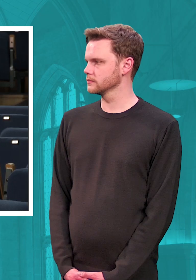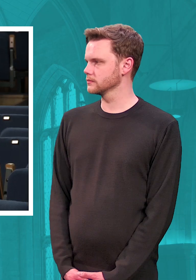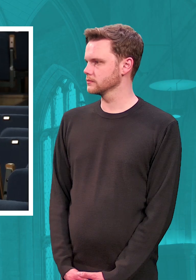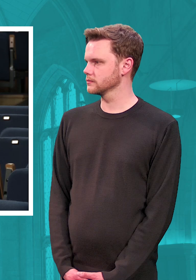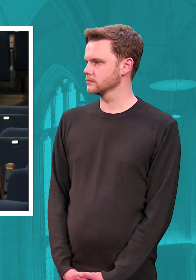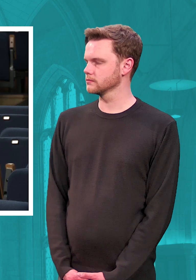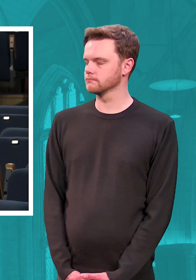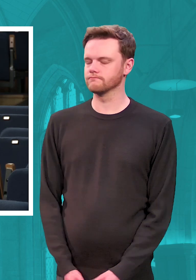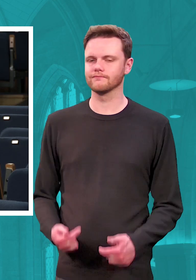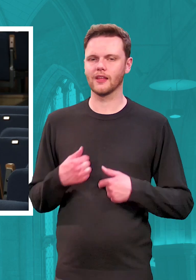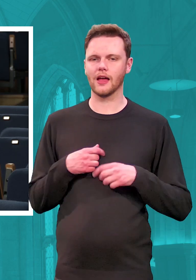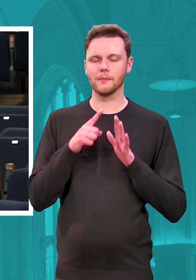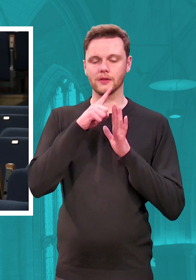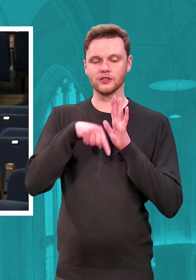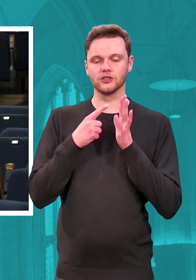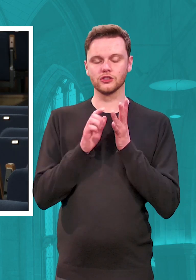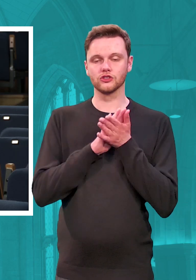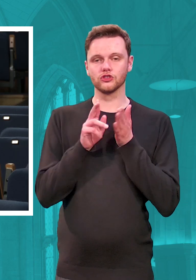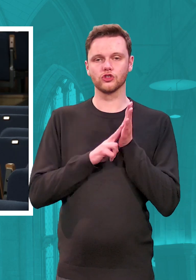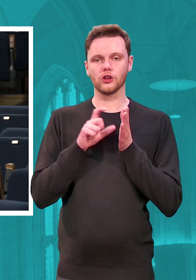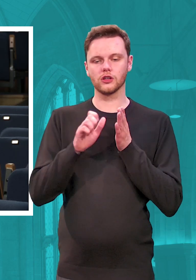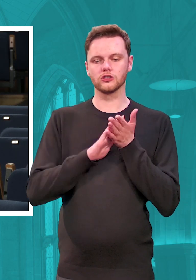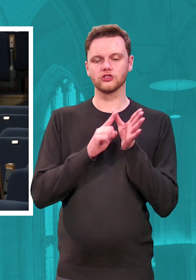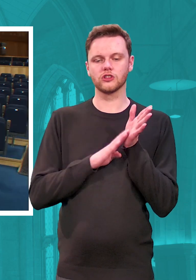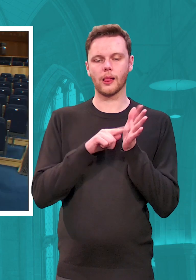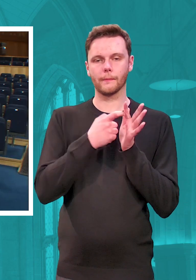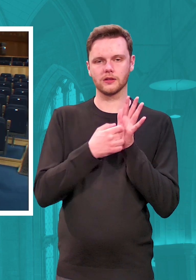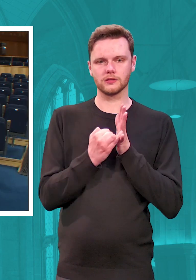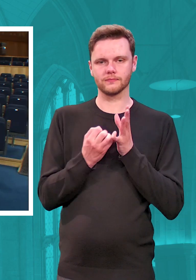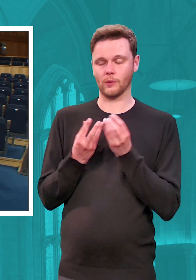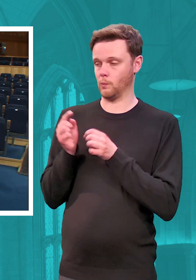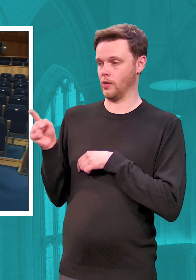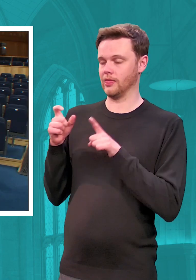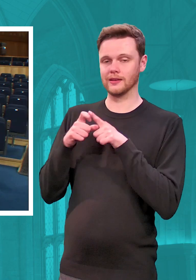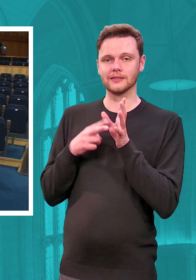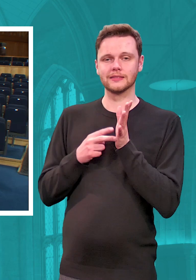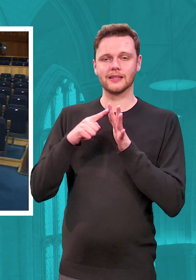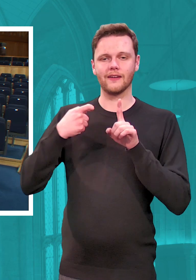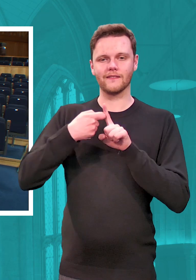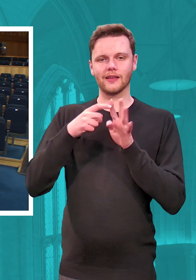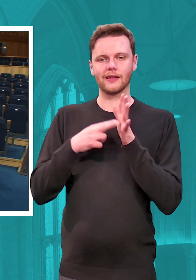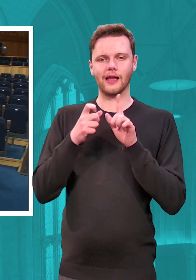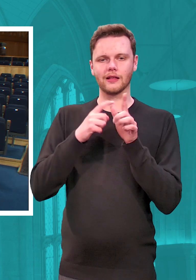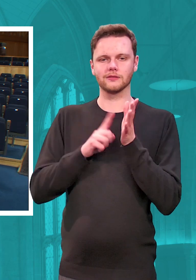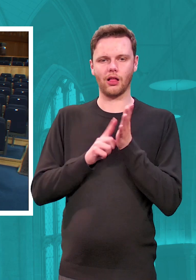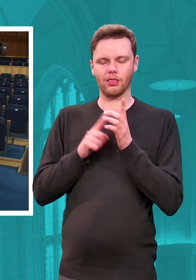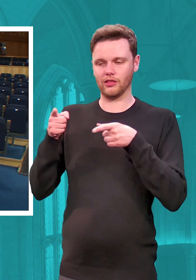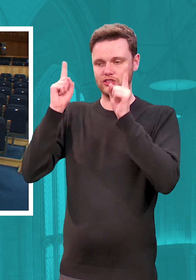I'm John Chalmers, and I'm here with Dave Kendall, our Chief Officer, who has helped us to understand like never before